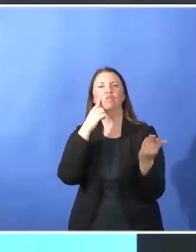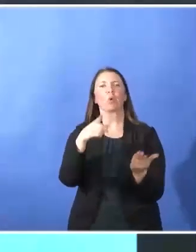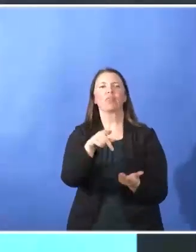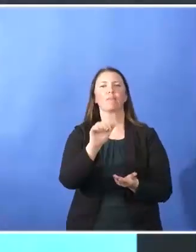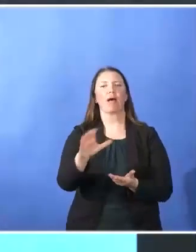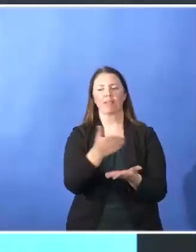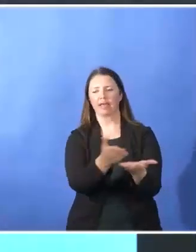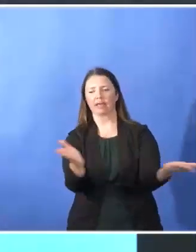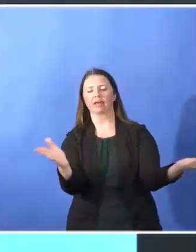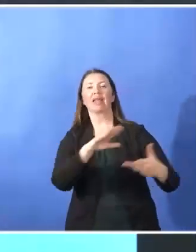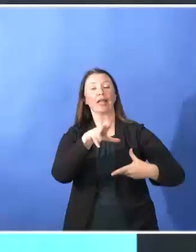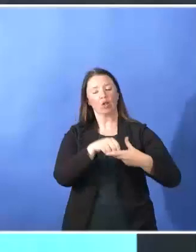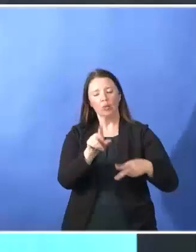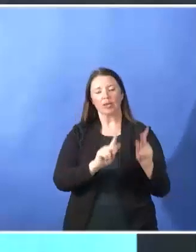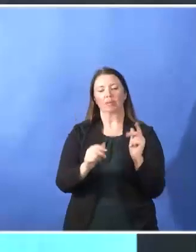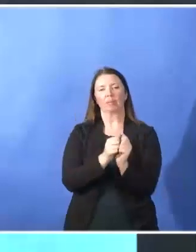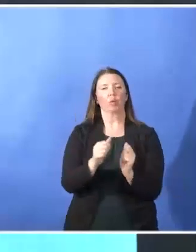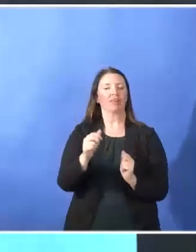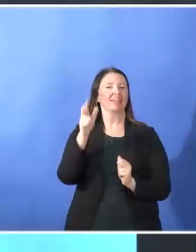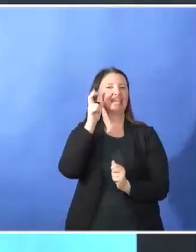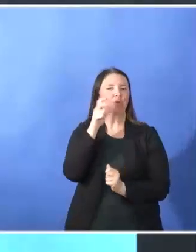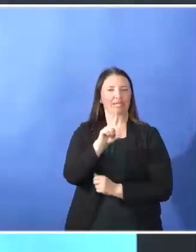HEARING DISABILITIES. THE ORDER WOULD ACHIEVE THIS GOAL BY LEVERAGING THE CAPACITY